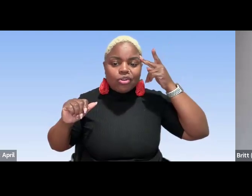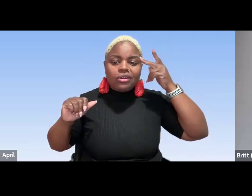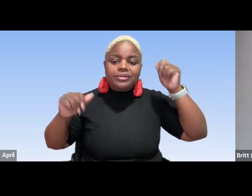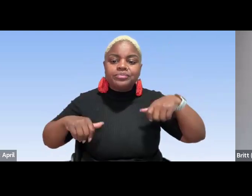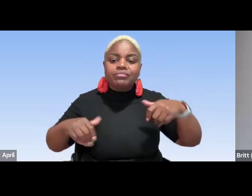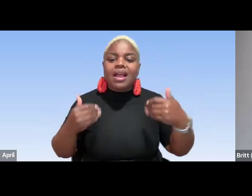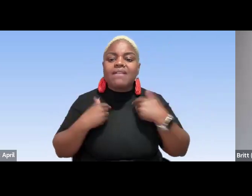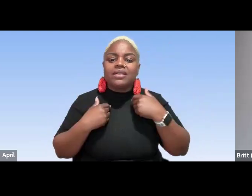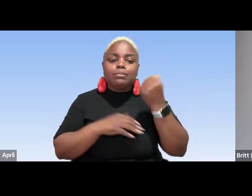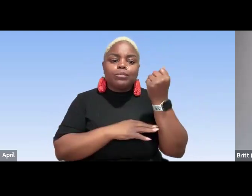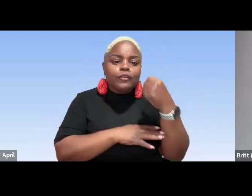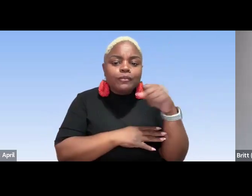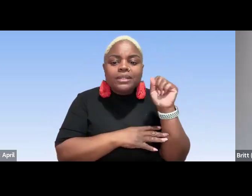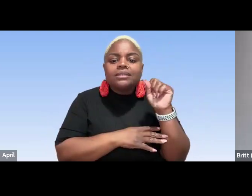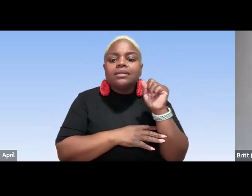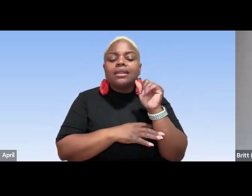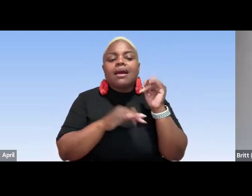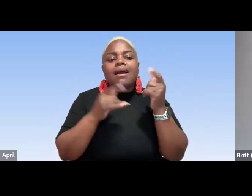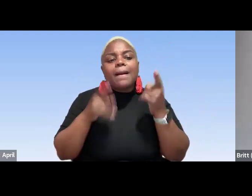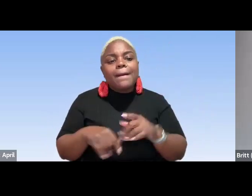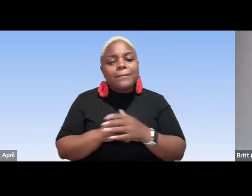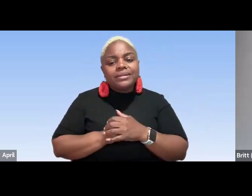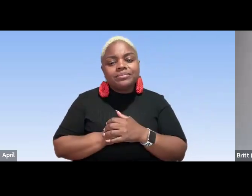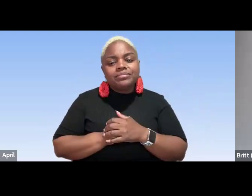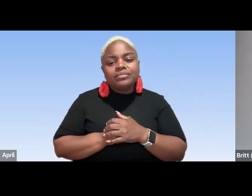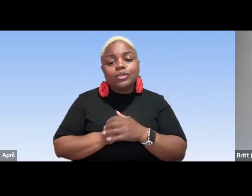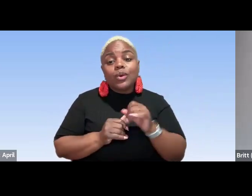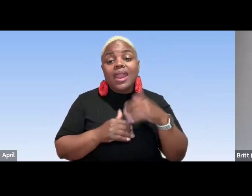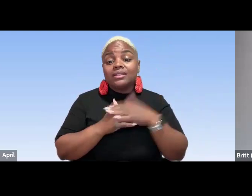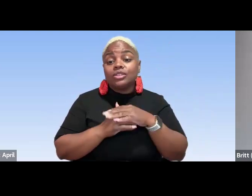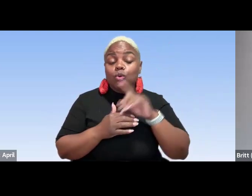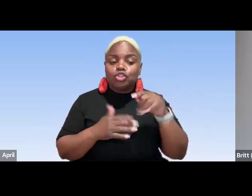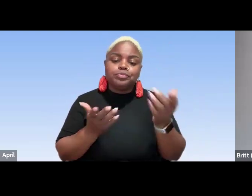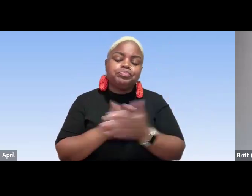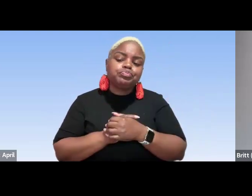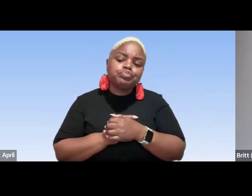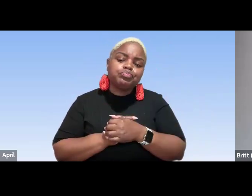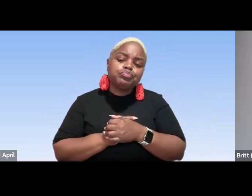And so, the next question is, what does it mean to understand